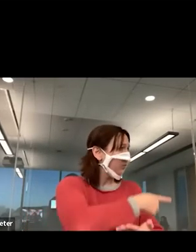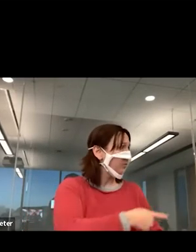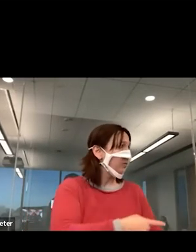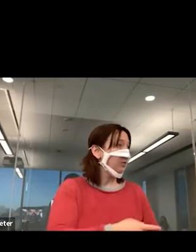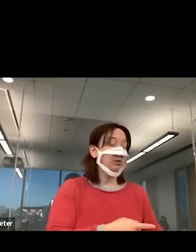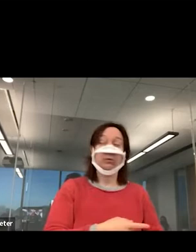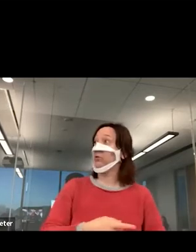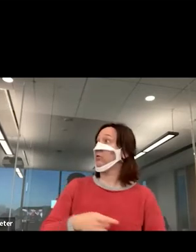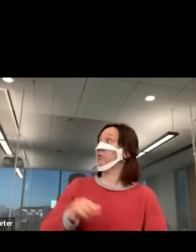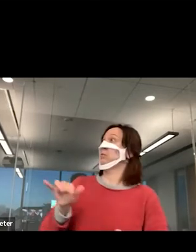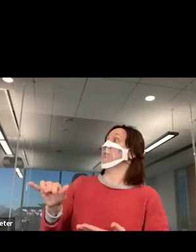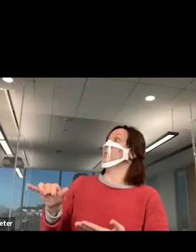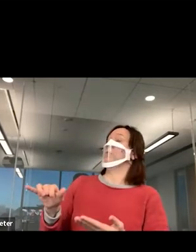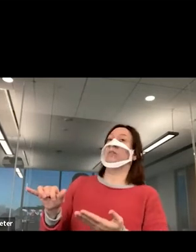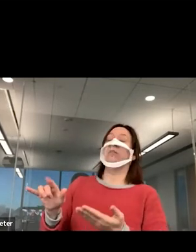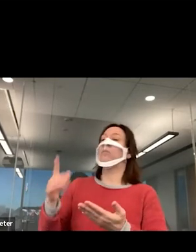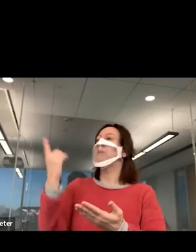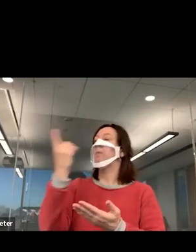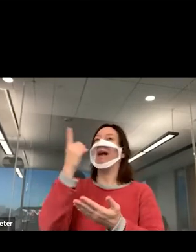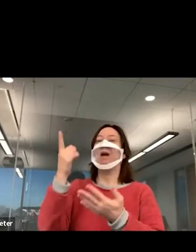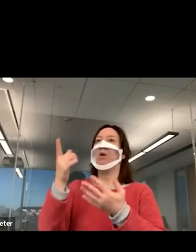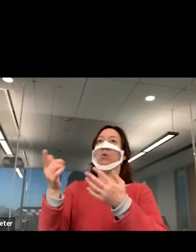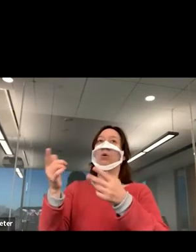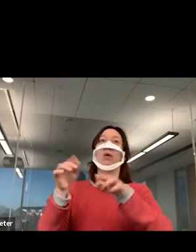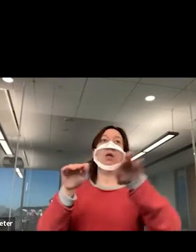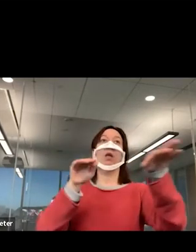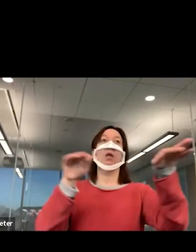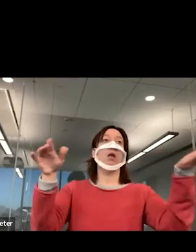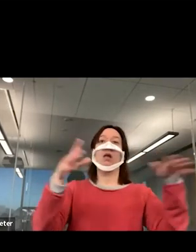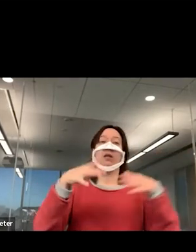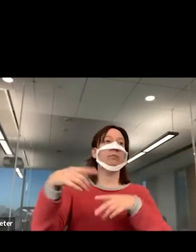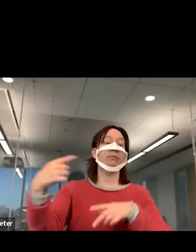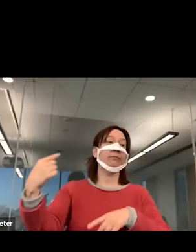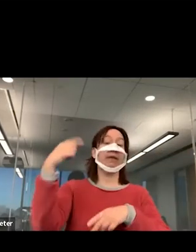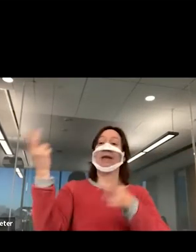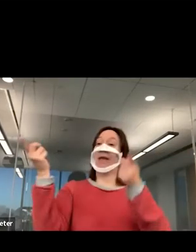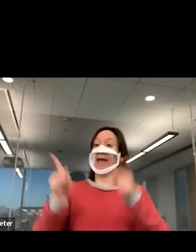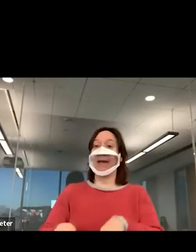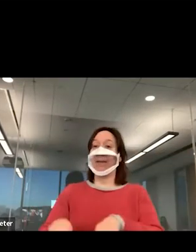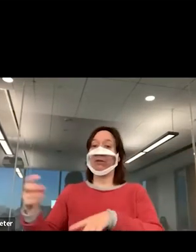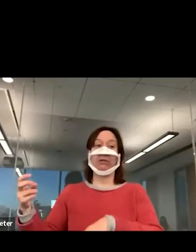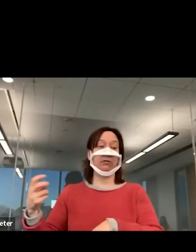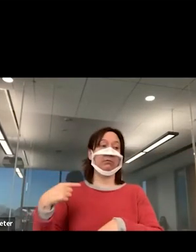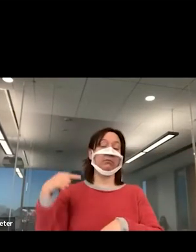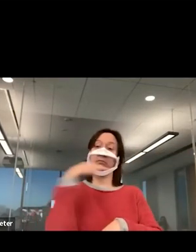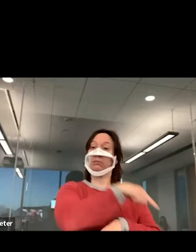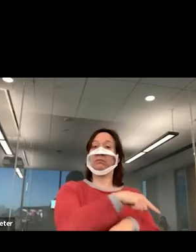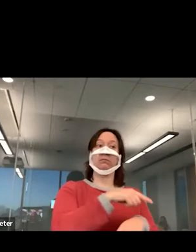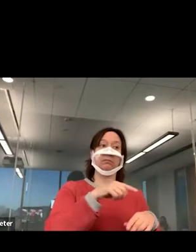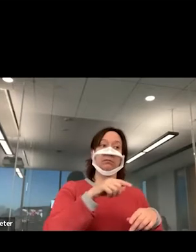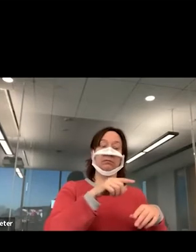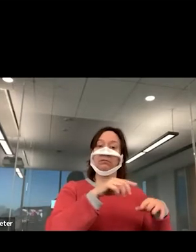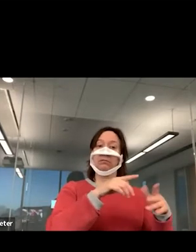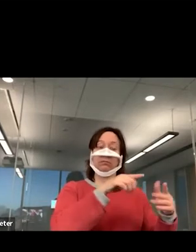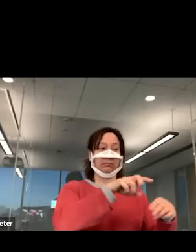led him to us and i ended up with him as a client and um while we helped him with the eviction and